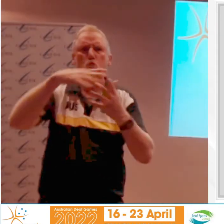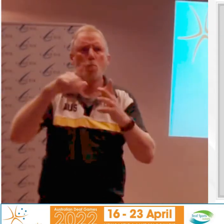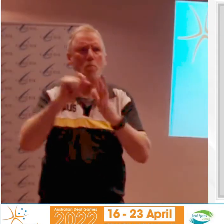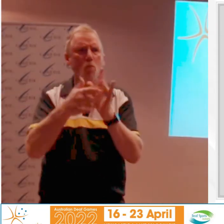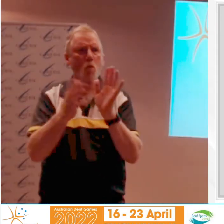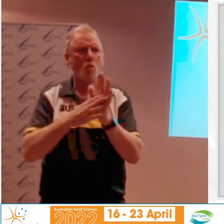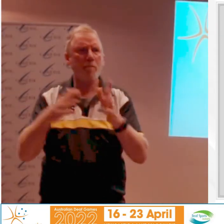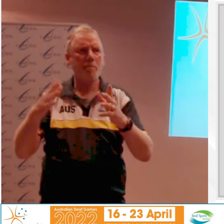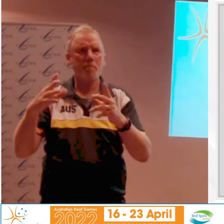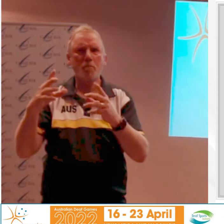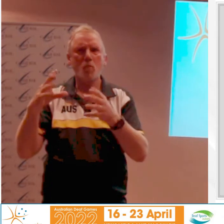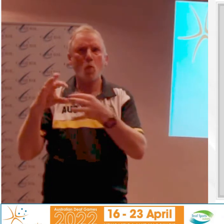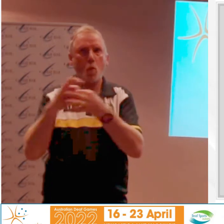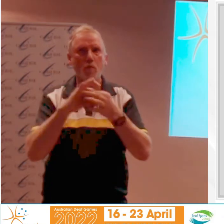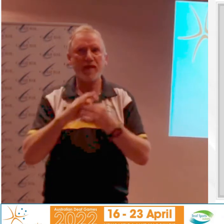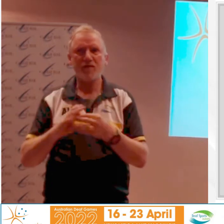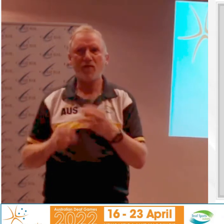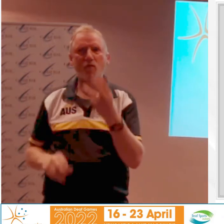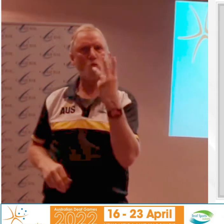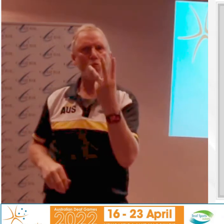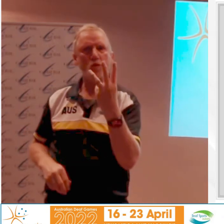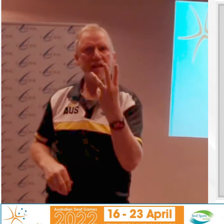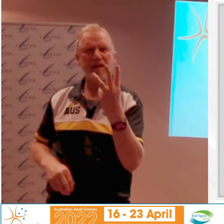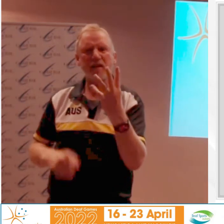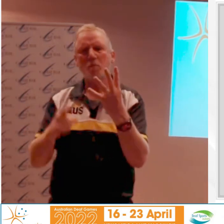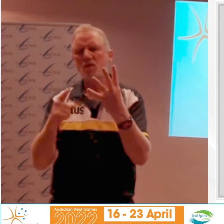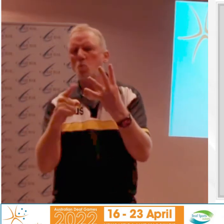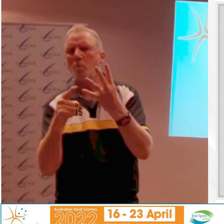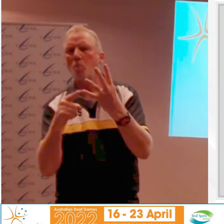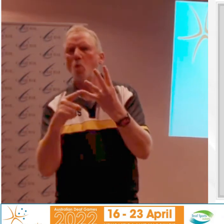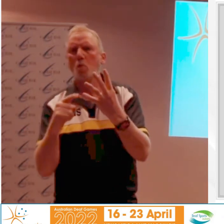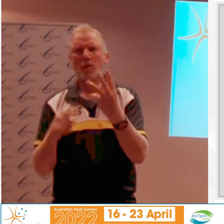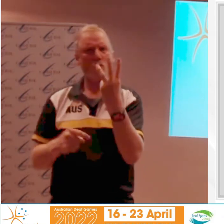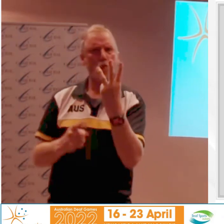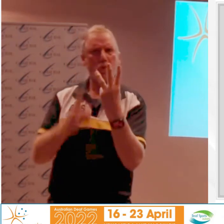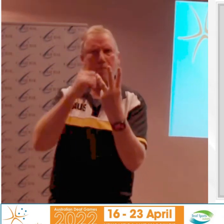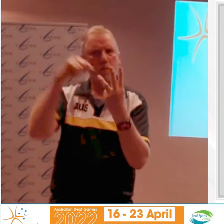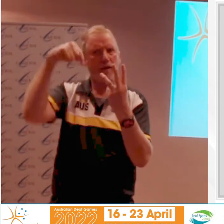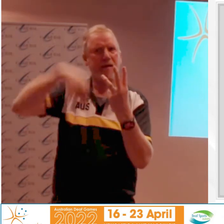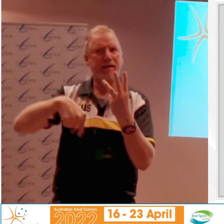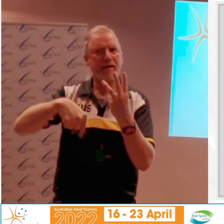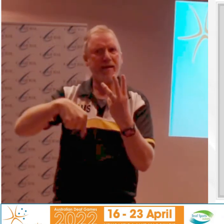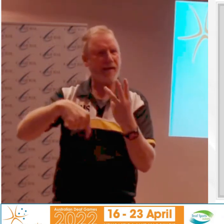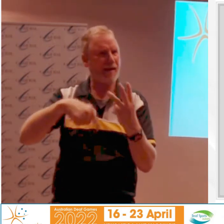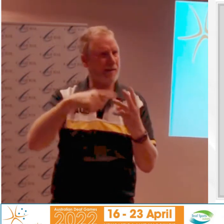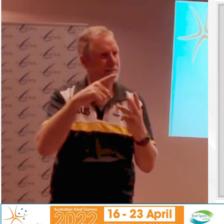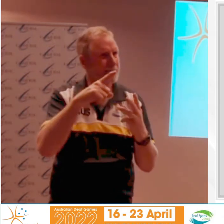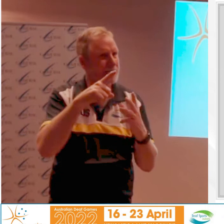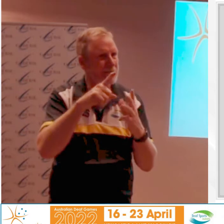and one of the social programs coordinator but there's three of those all four of them actually